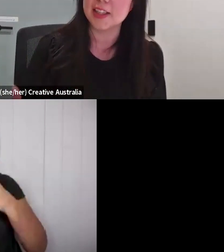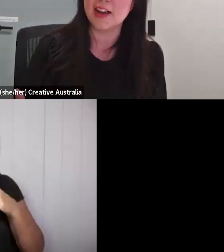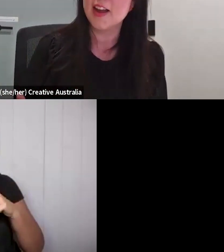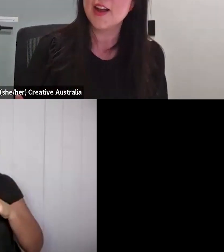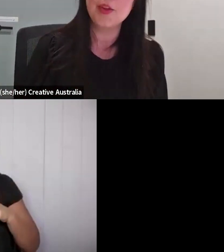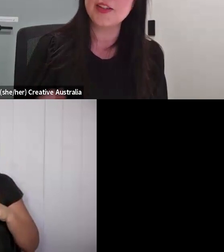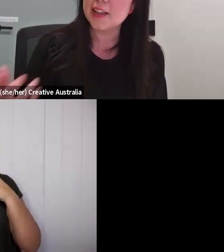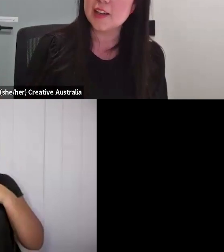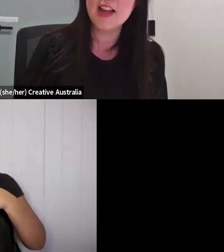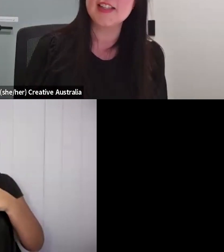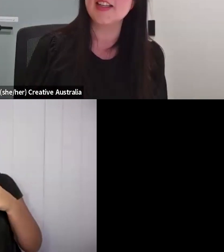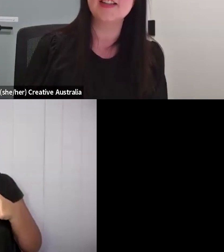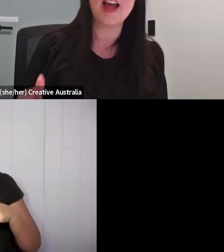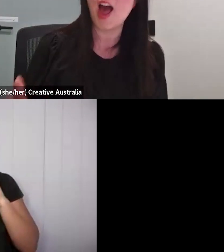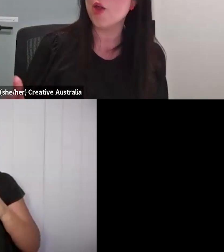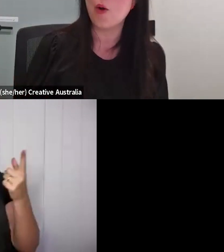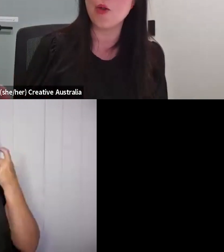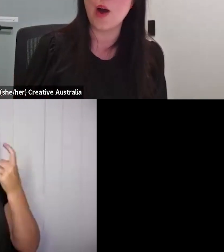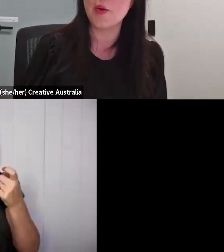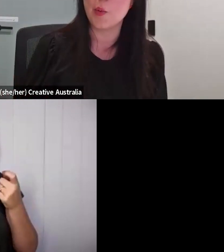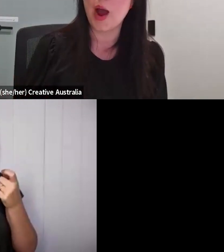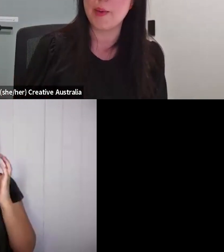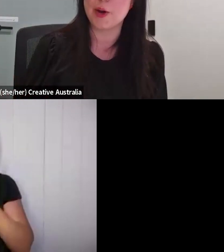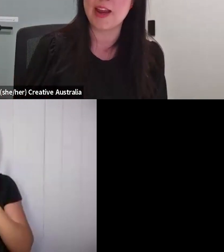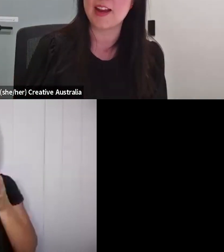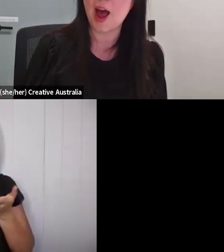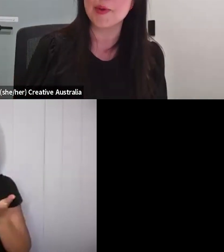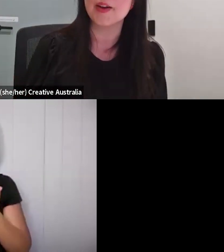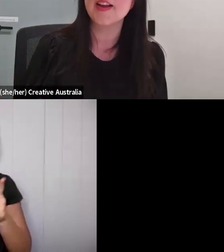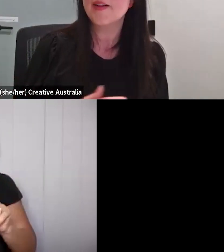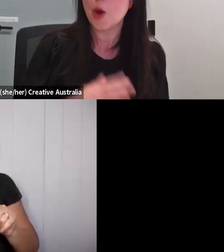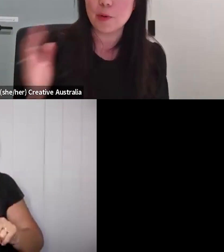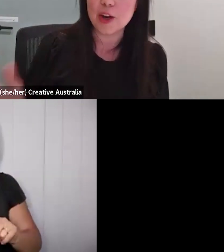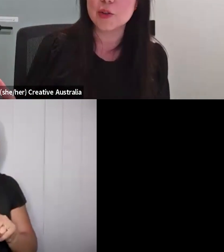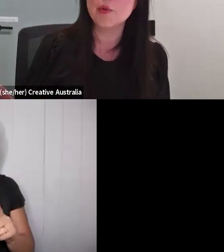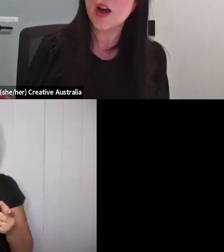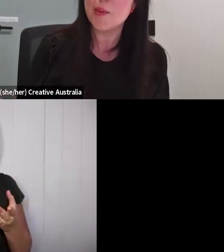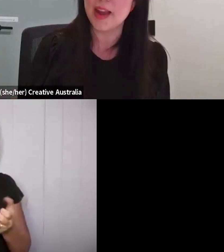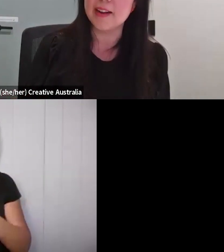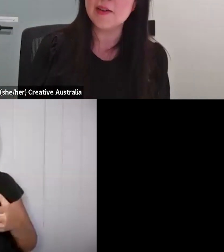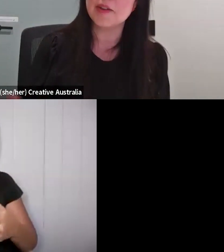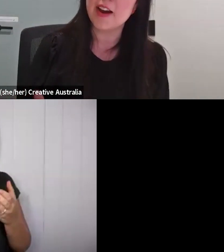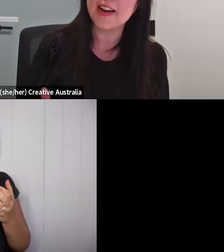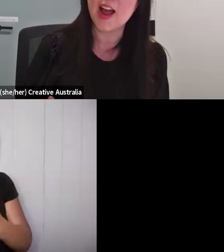idea. The technicality, the how, the what, why — the operational will come later. Right now,